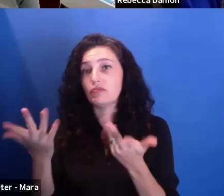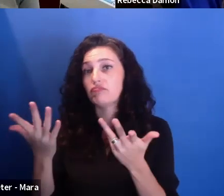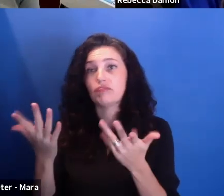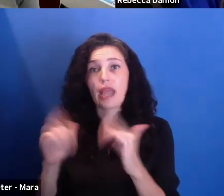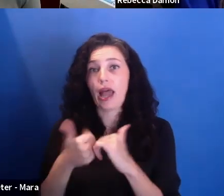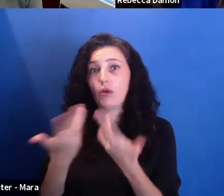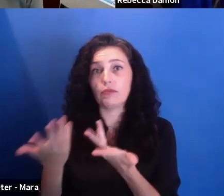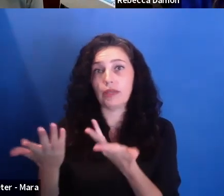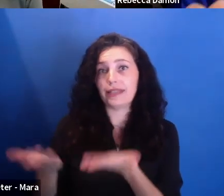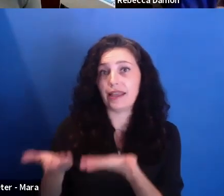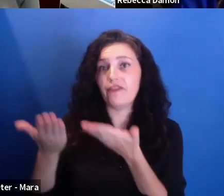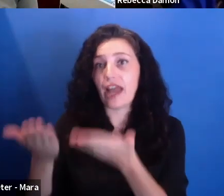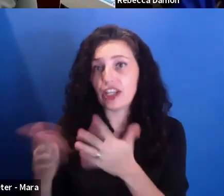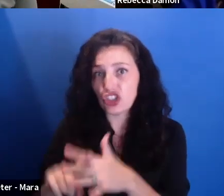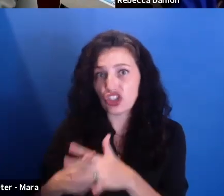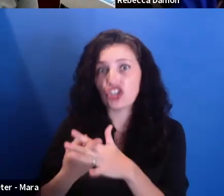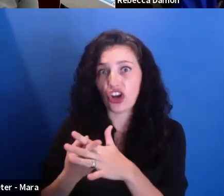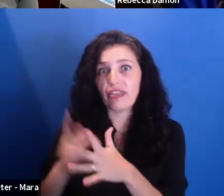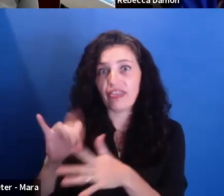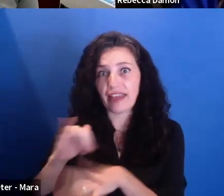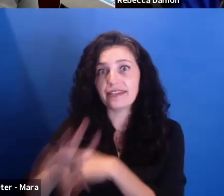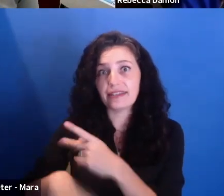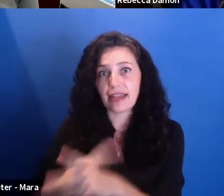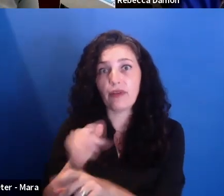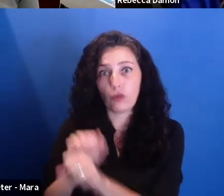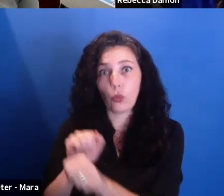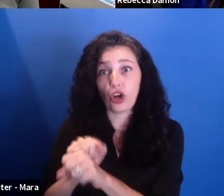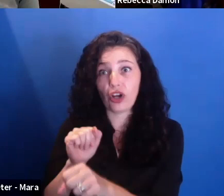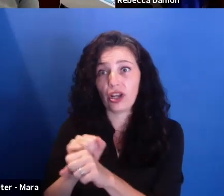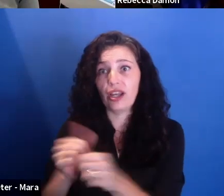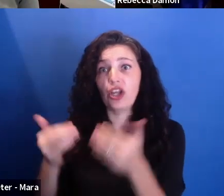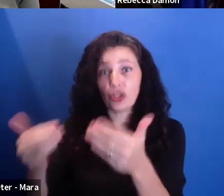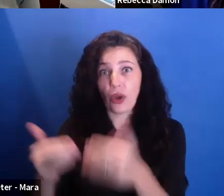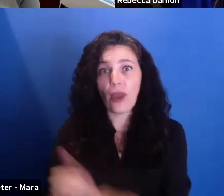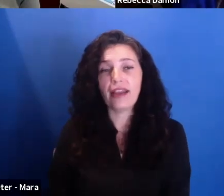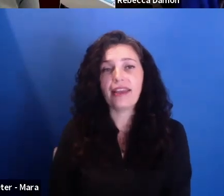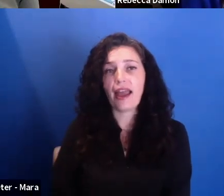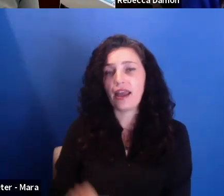people that do that kind of work and whatnot, go ahead. Right, no, I mean, I think it's, you know,